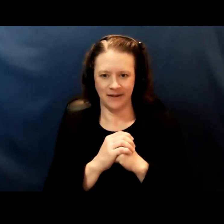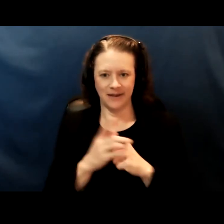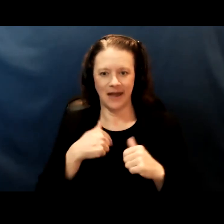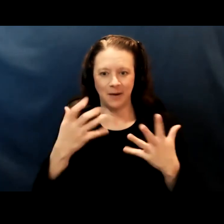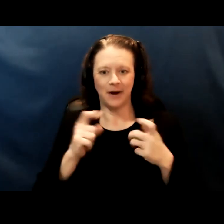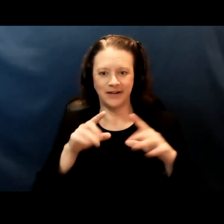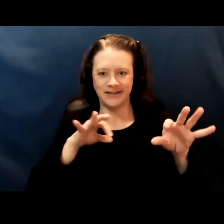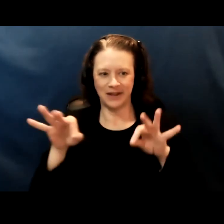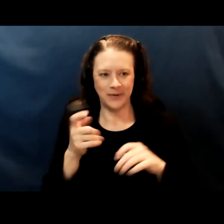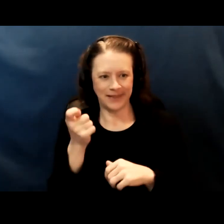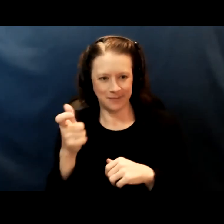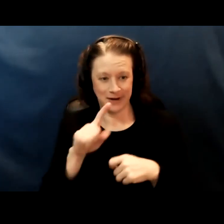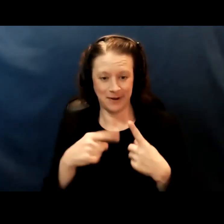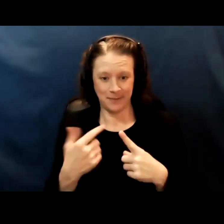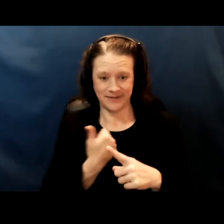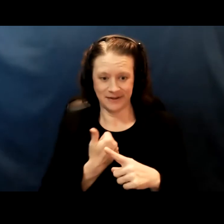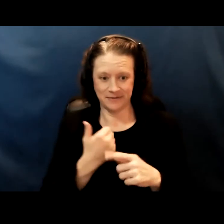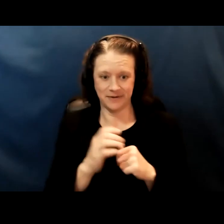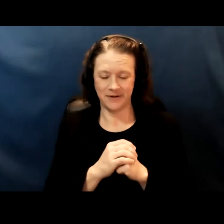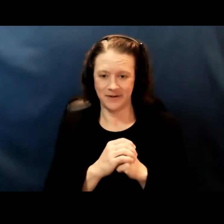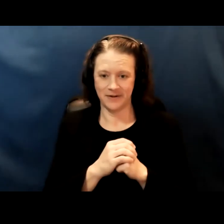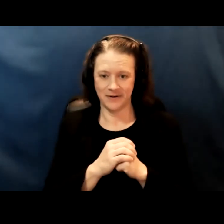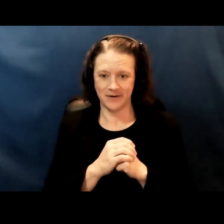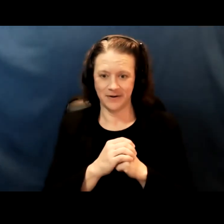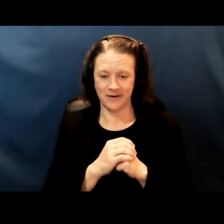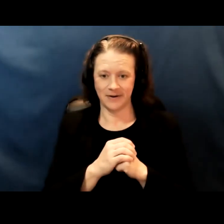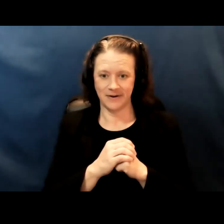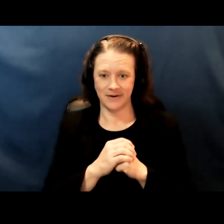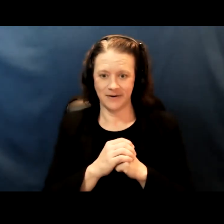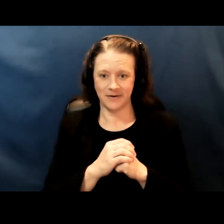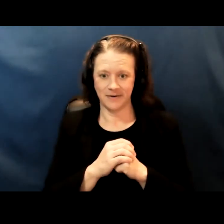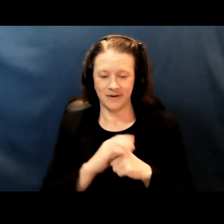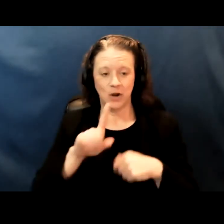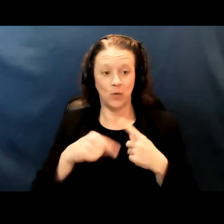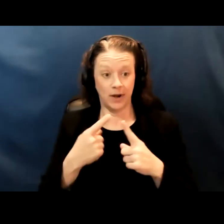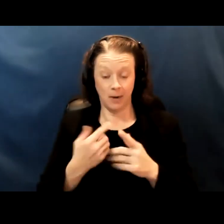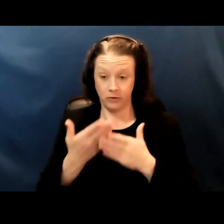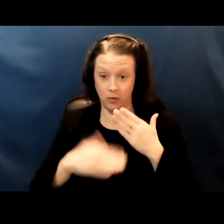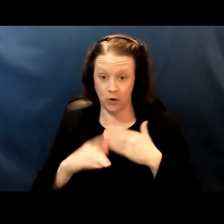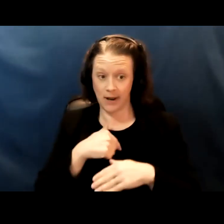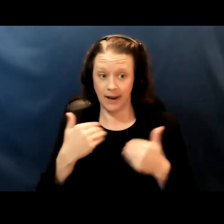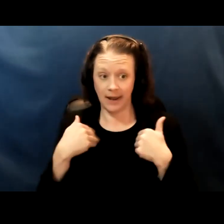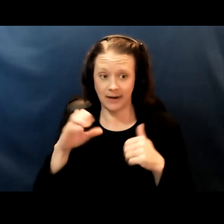So right after I was born I had an infection. And almost